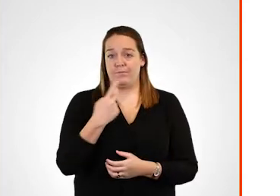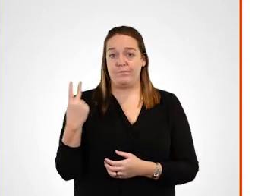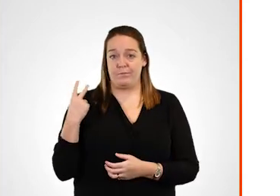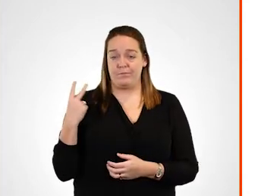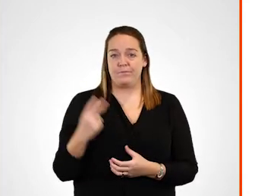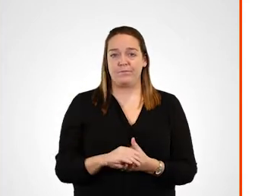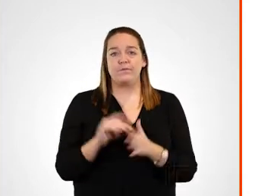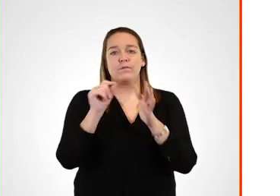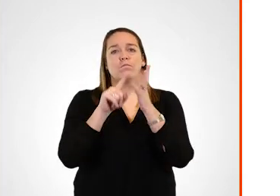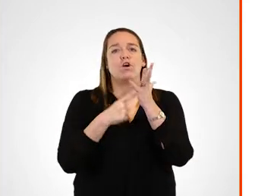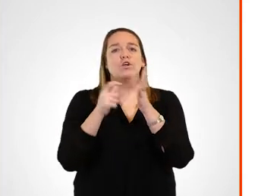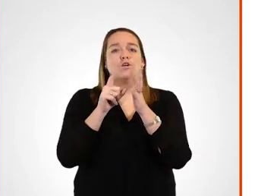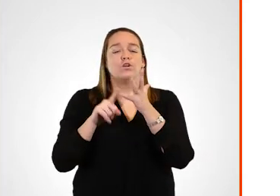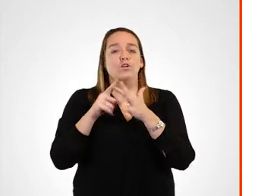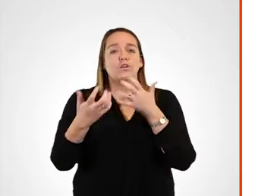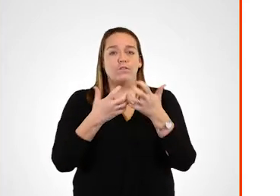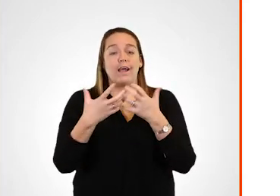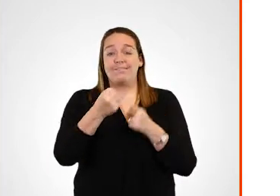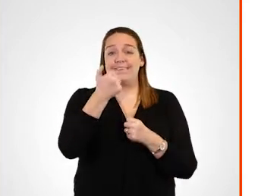studied six young cochlear implant recipients